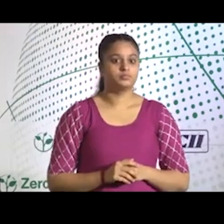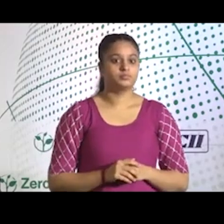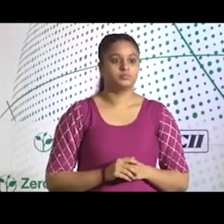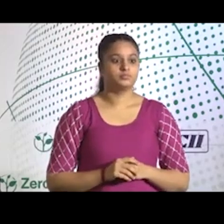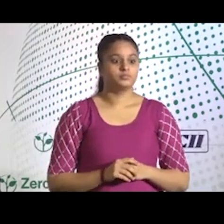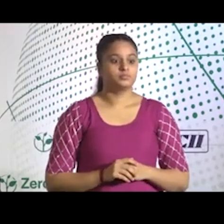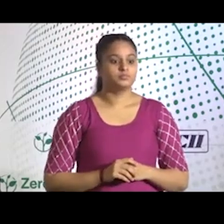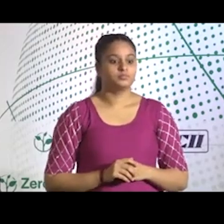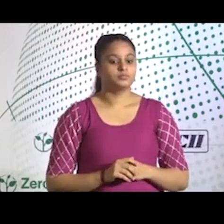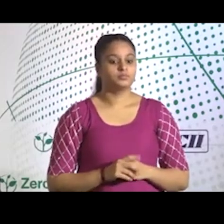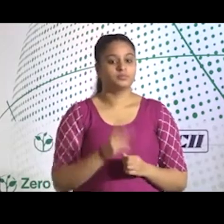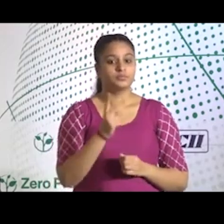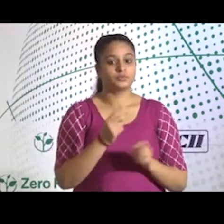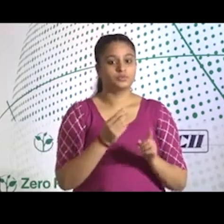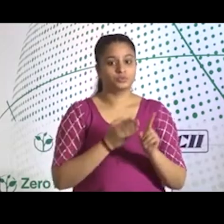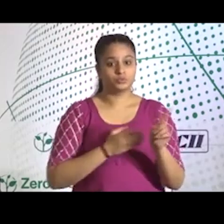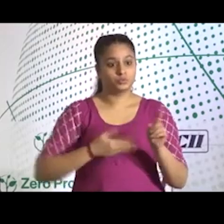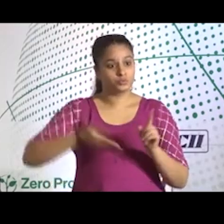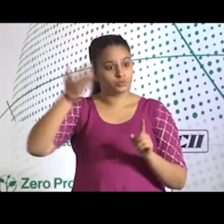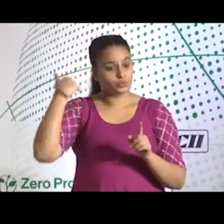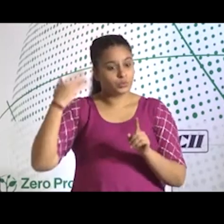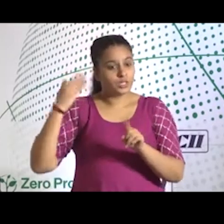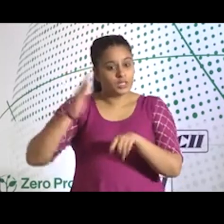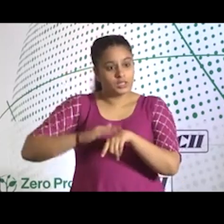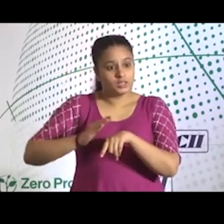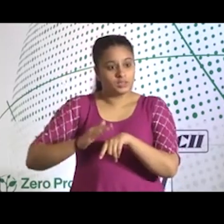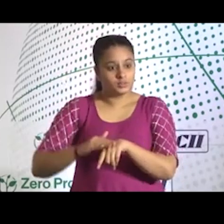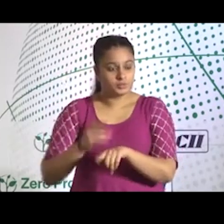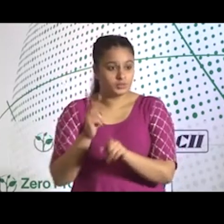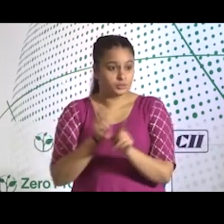So two decades of experience in the area of human development